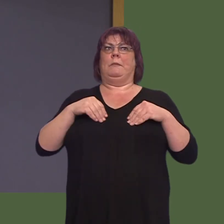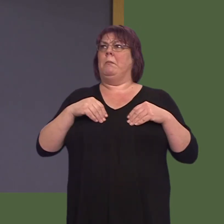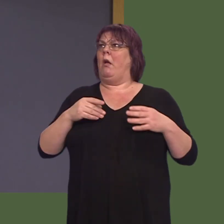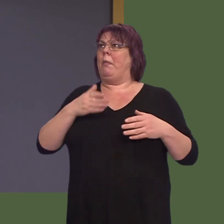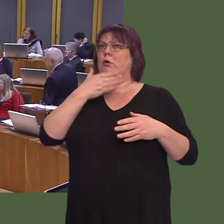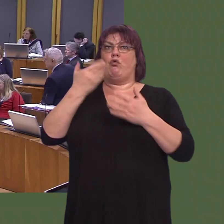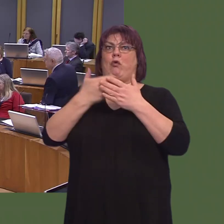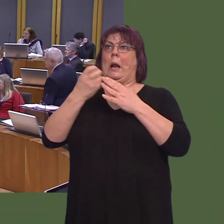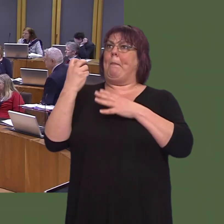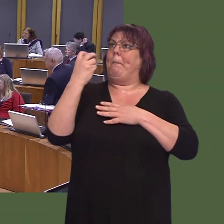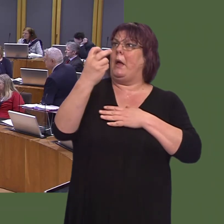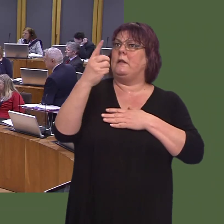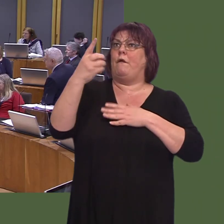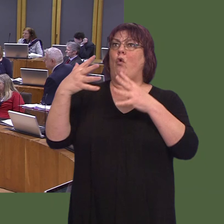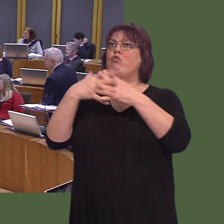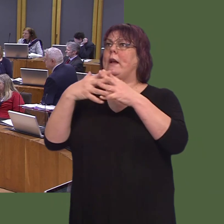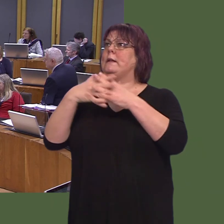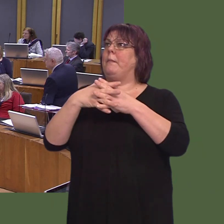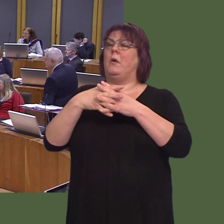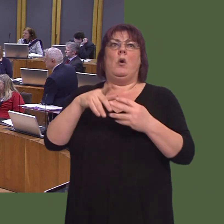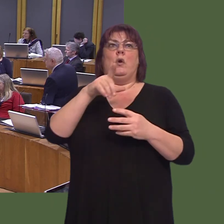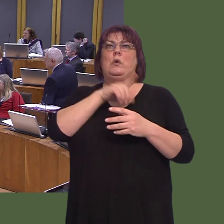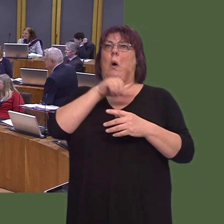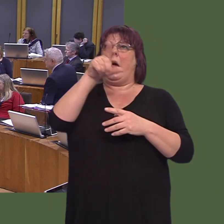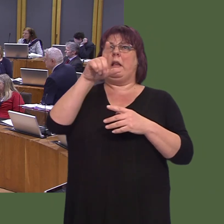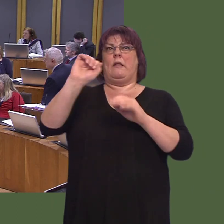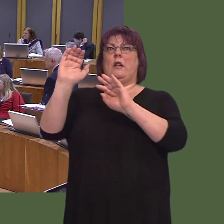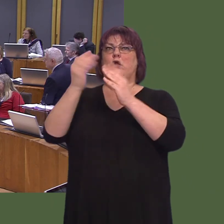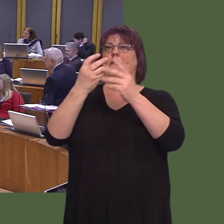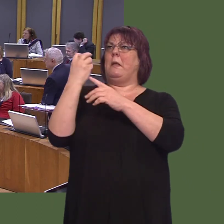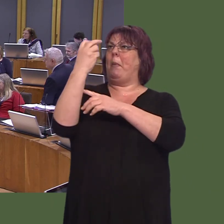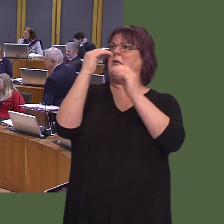I'm sure everybody here would believe it's not. Why is Wrexham suffering from sub-standard services in this respect?